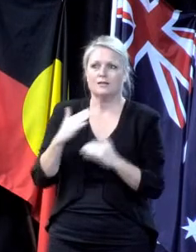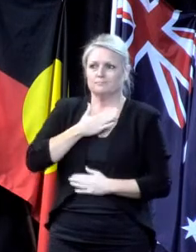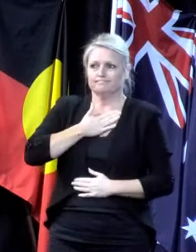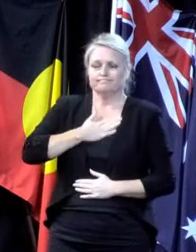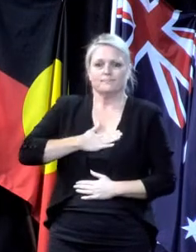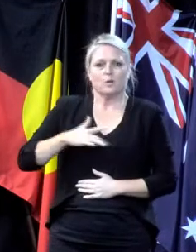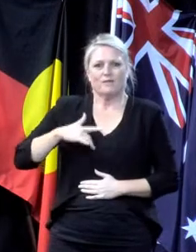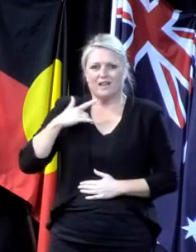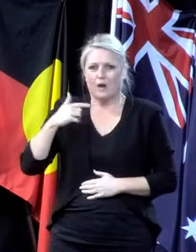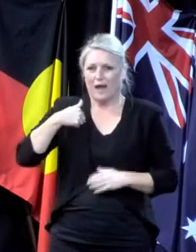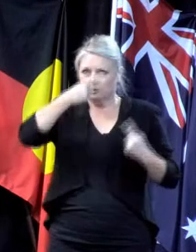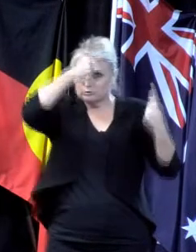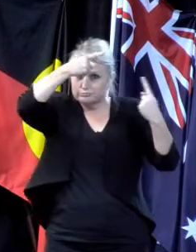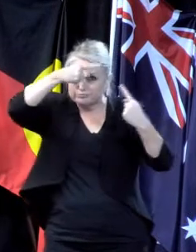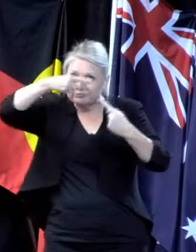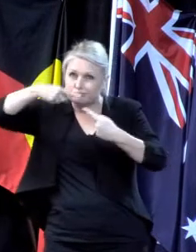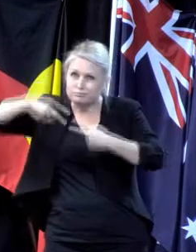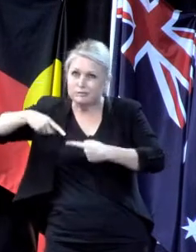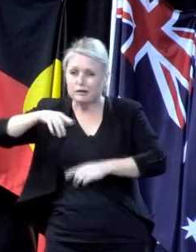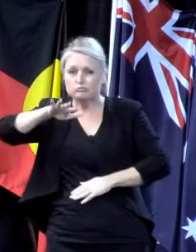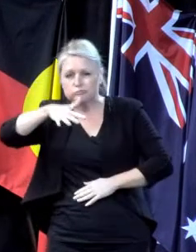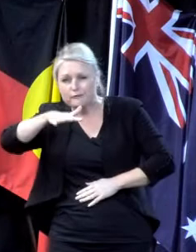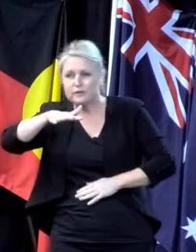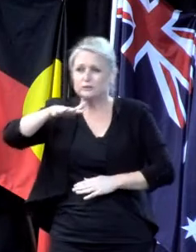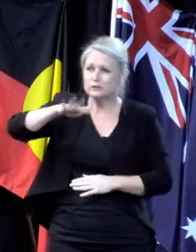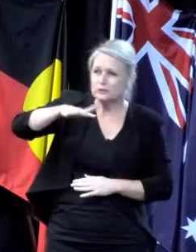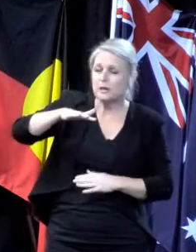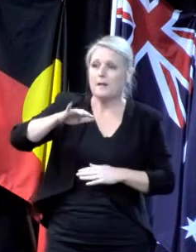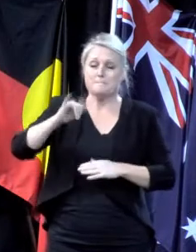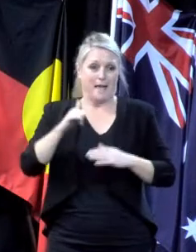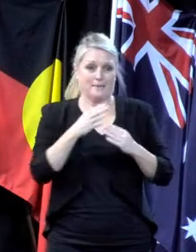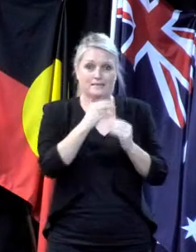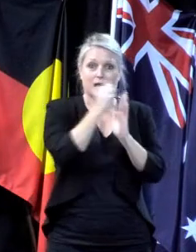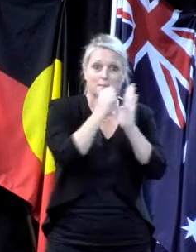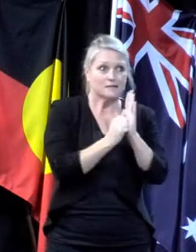the level of adjustment, even though it might be higher in some subjects and lower in another, for example.